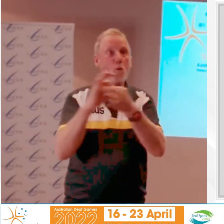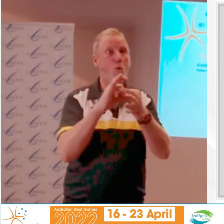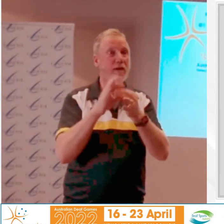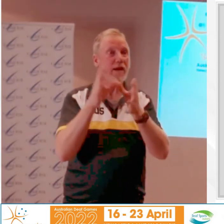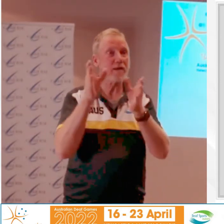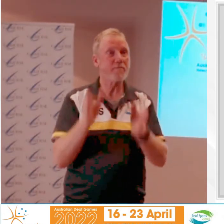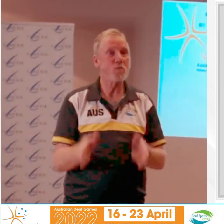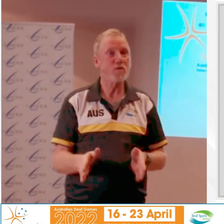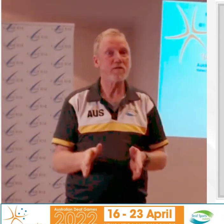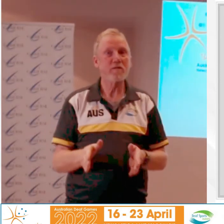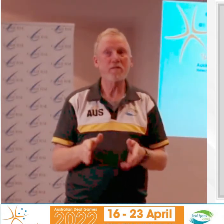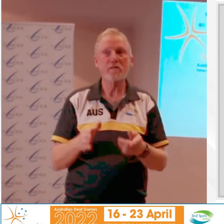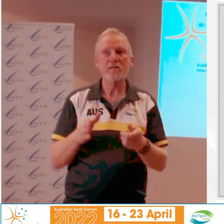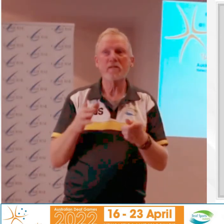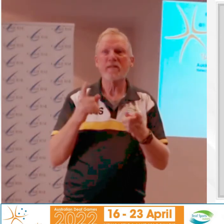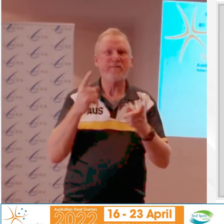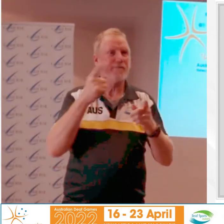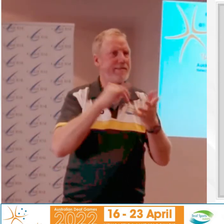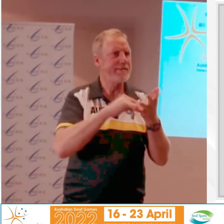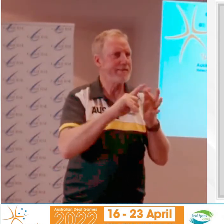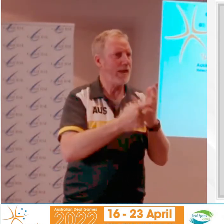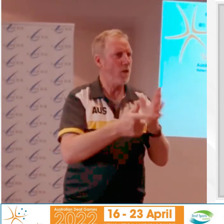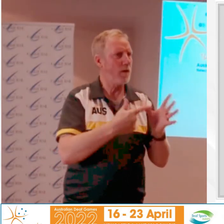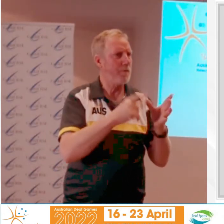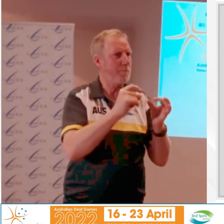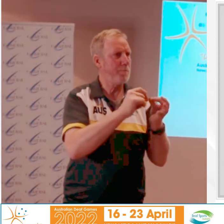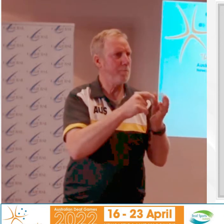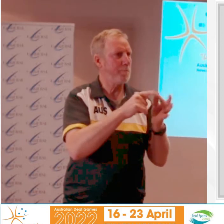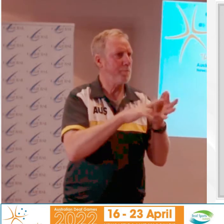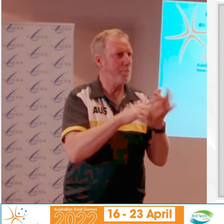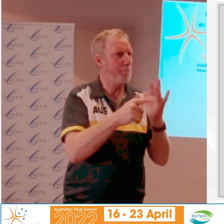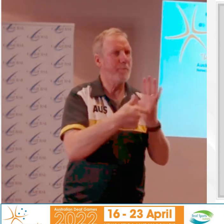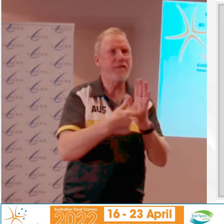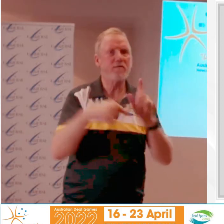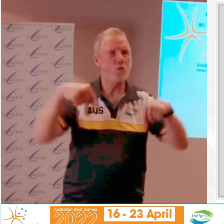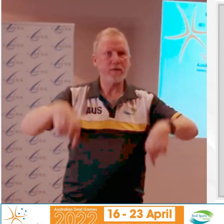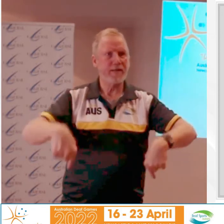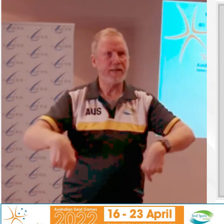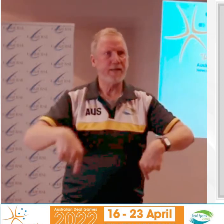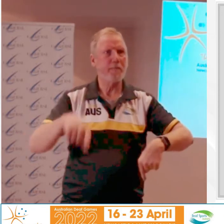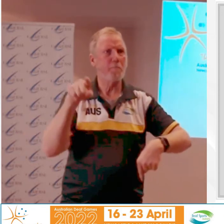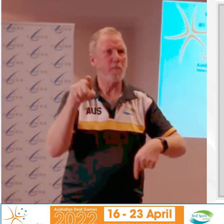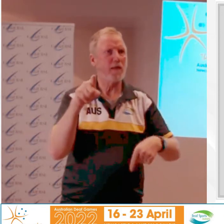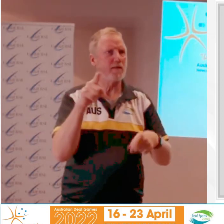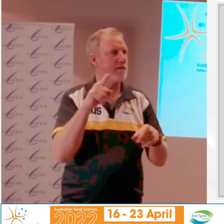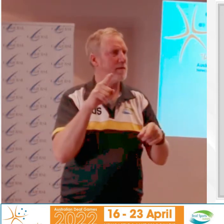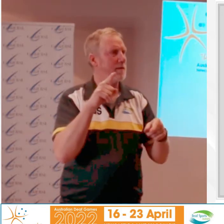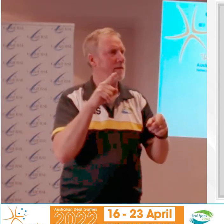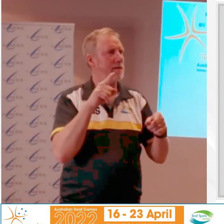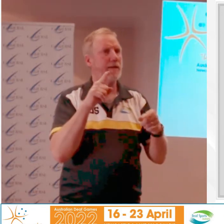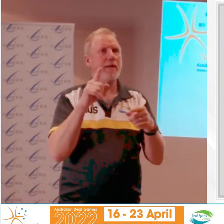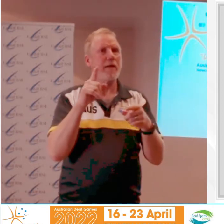next we got our sports coordinator who is Sera Bennett